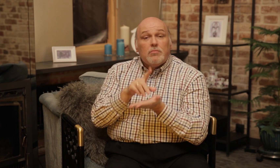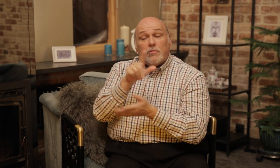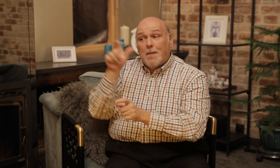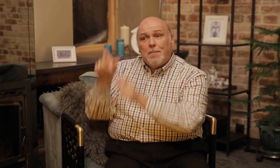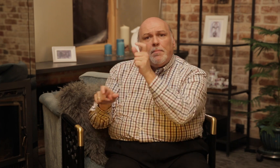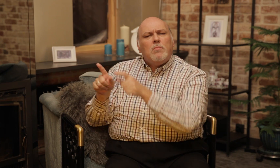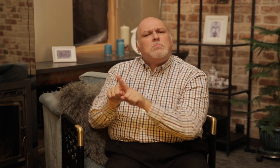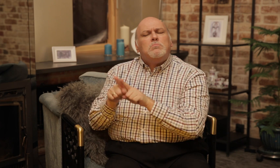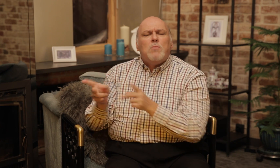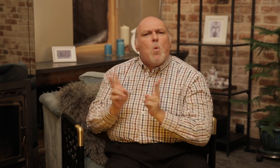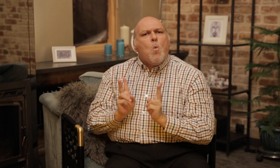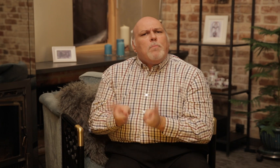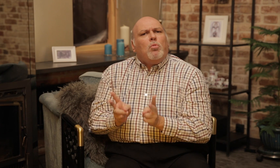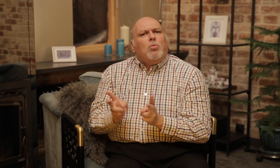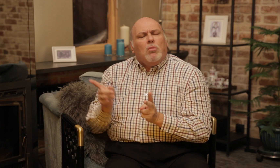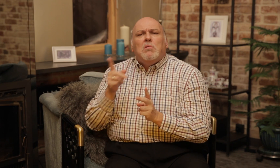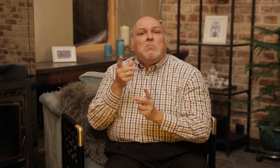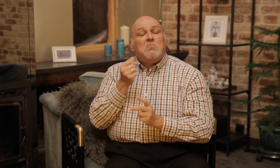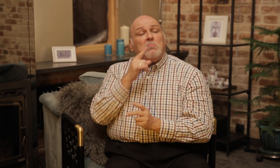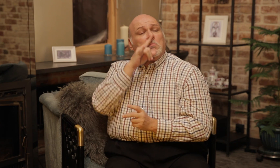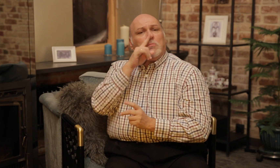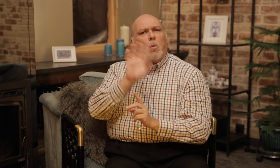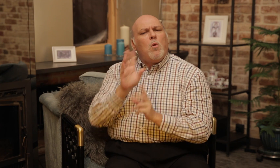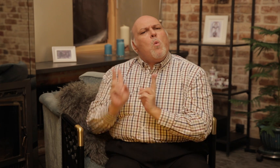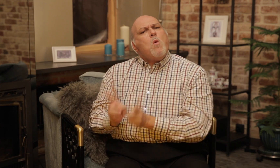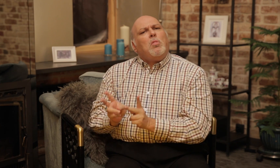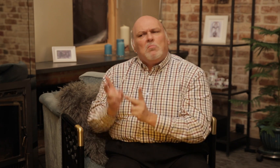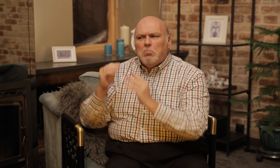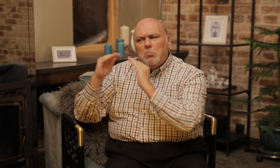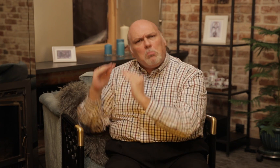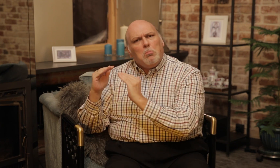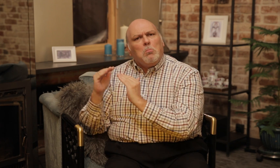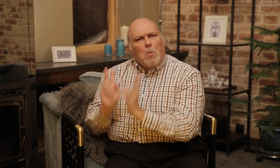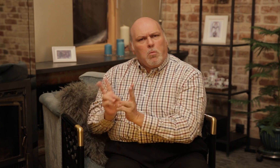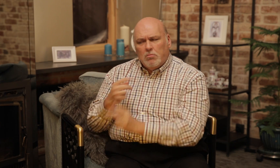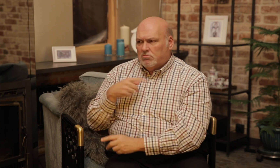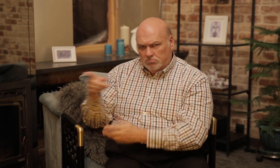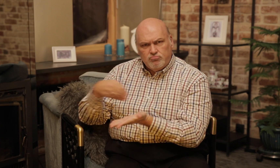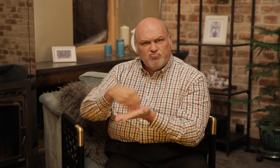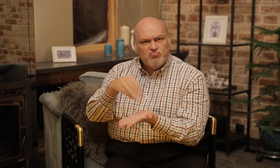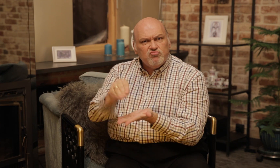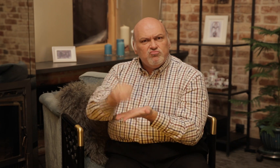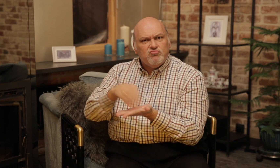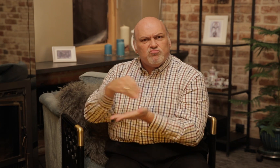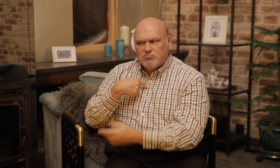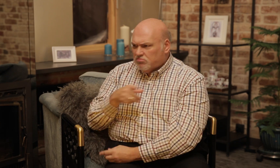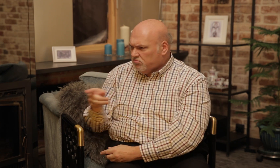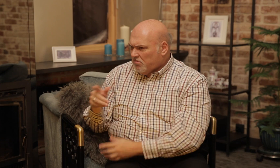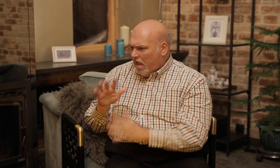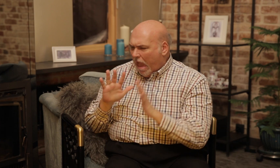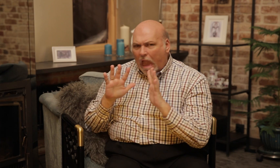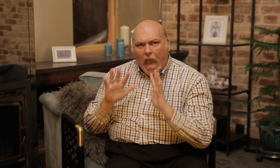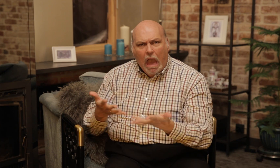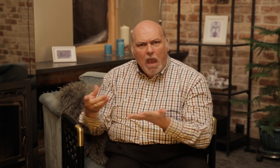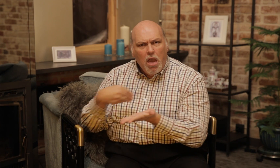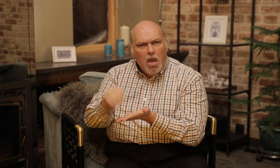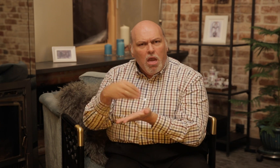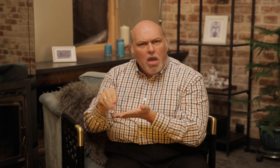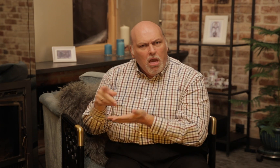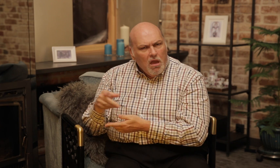What amazes me is that the average people would purchase those despite the cost.